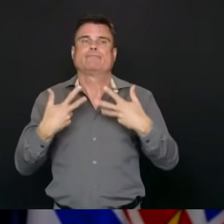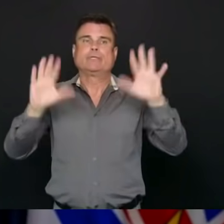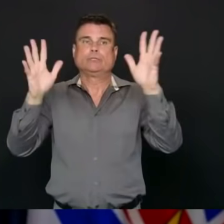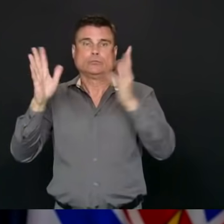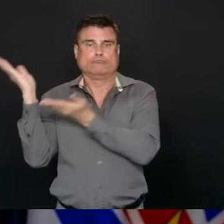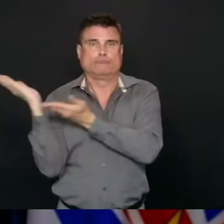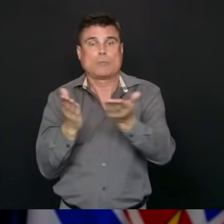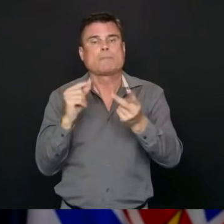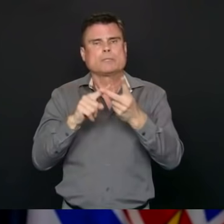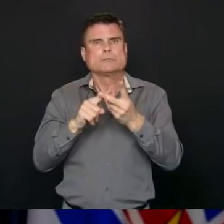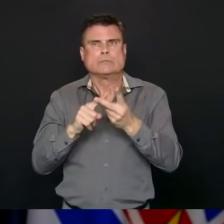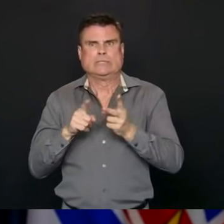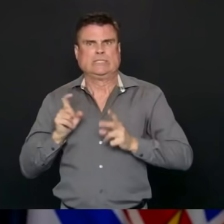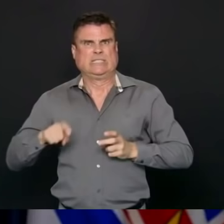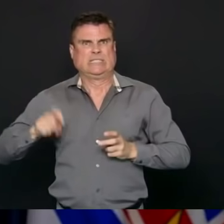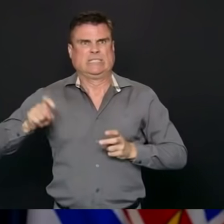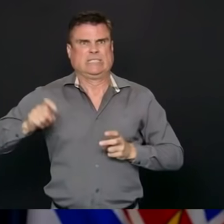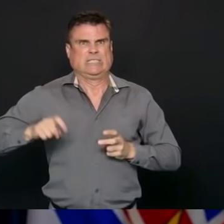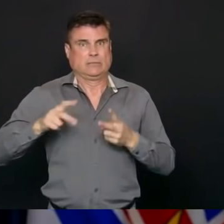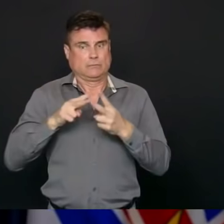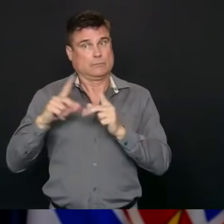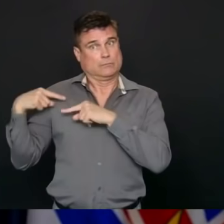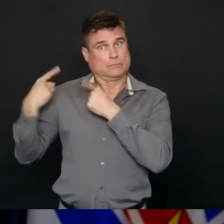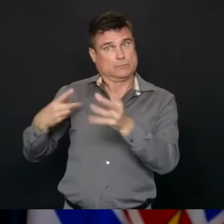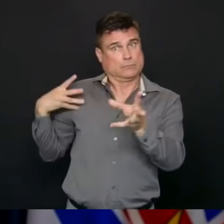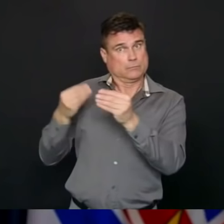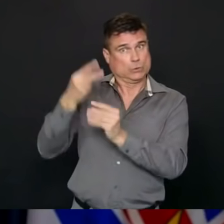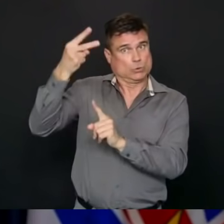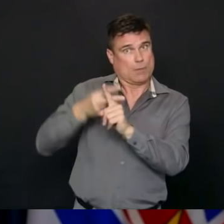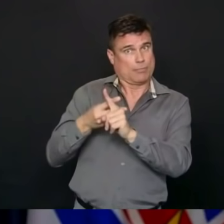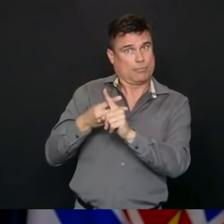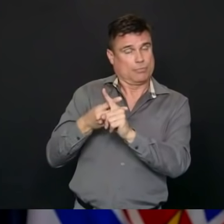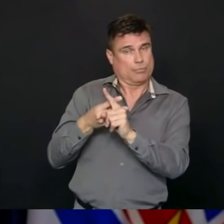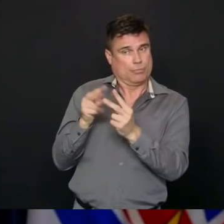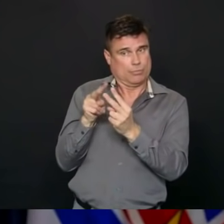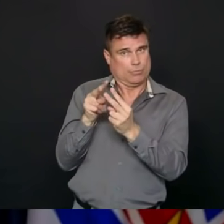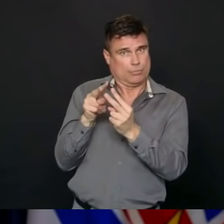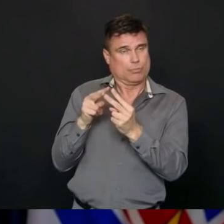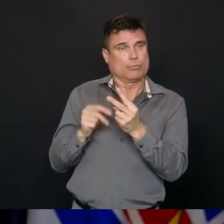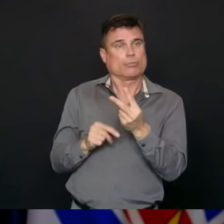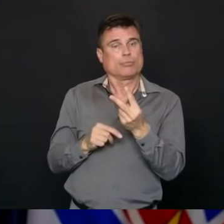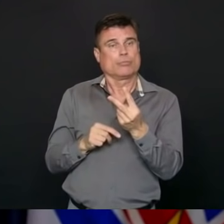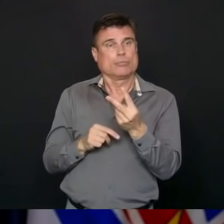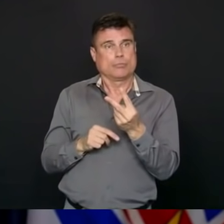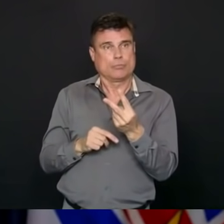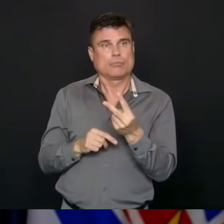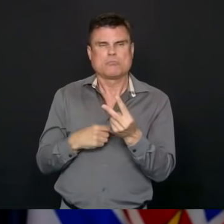surgeries and they show how busy and effective many people in the healthcare system have been during this